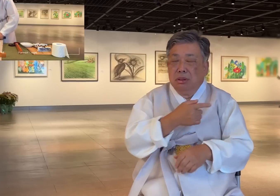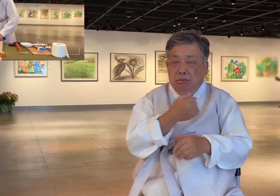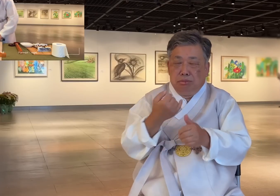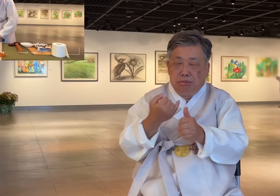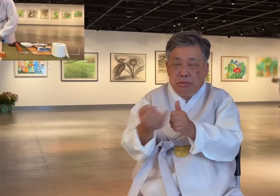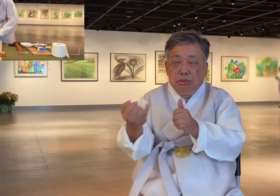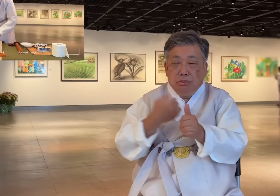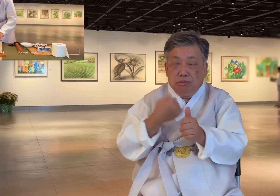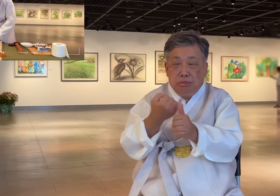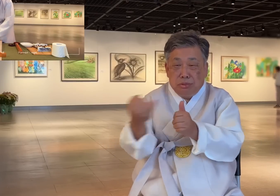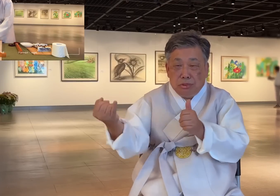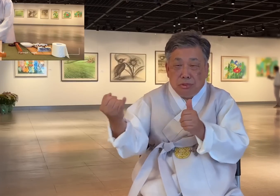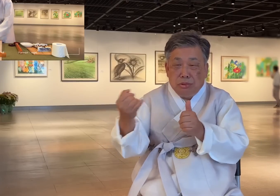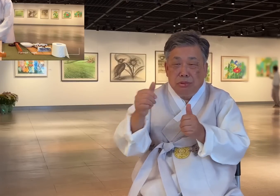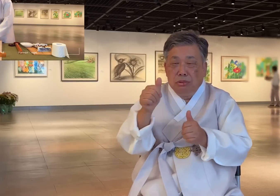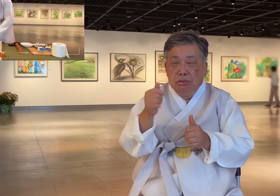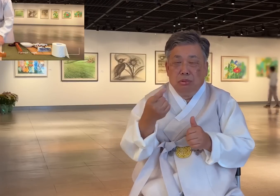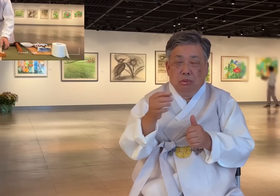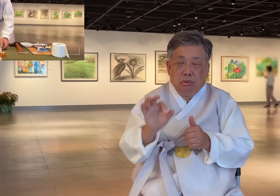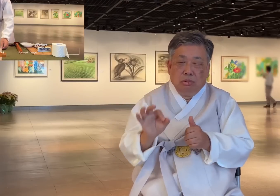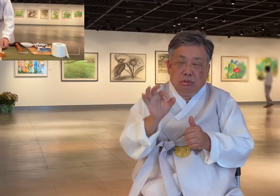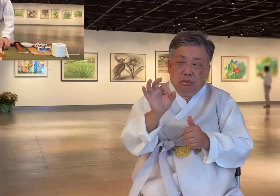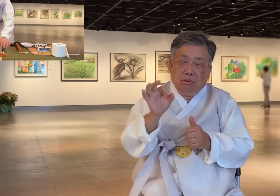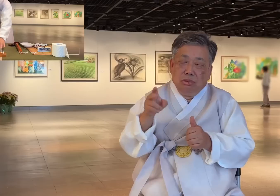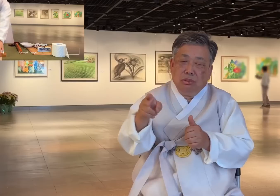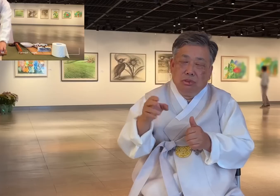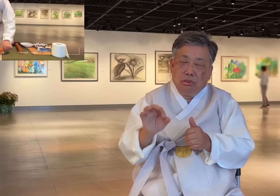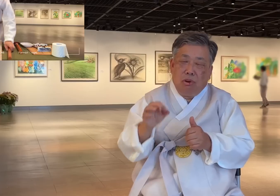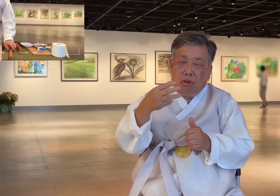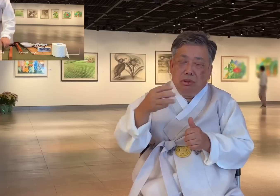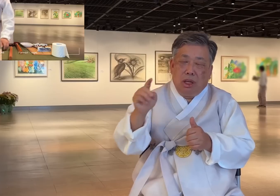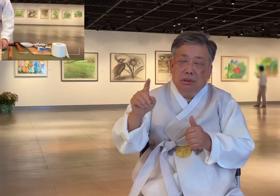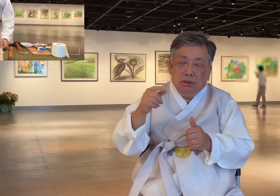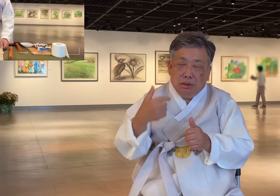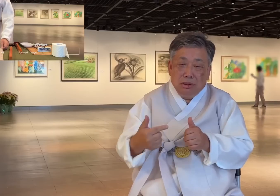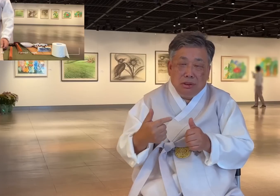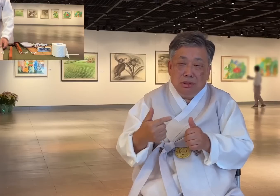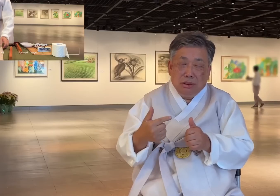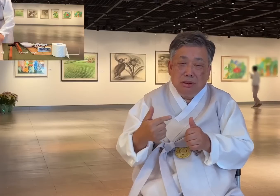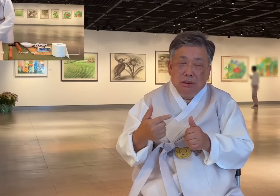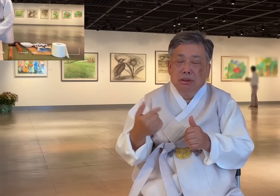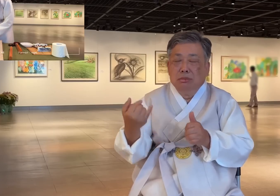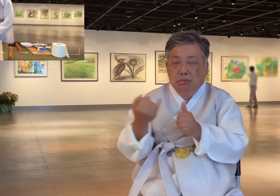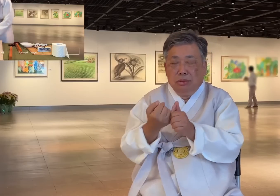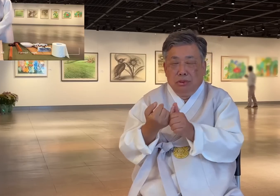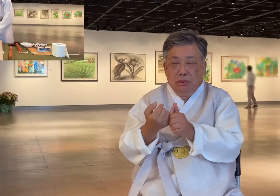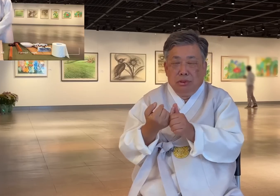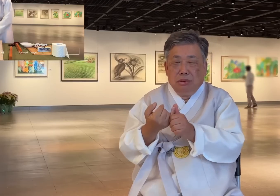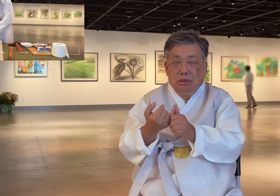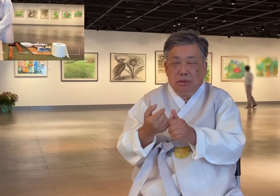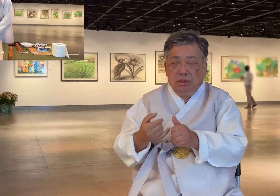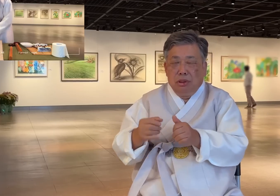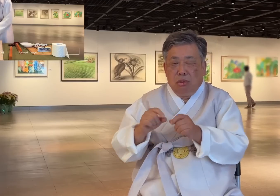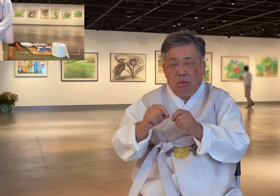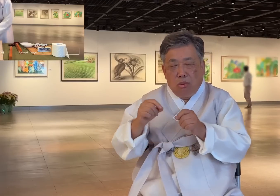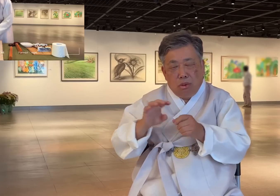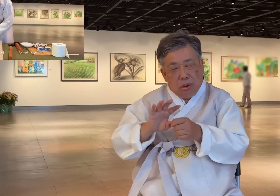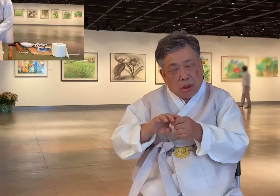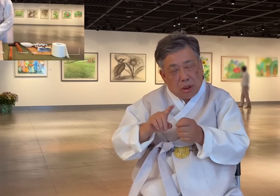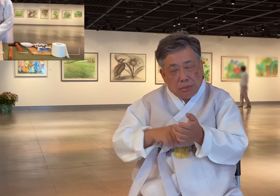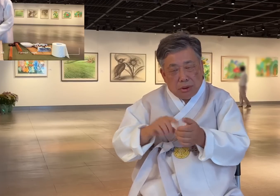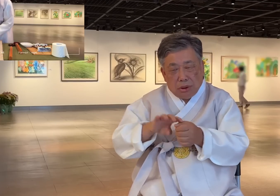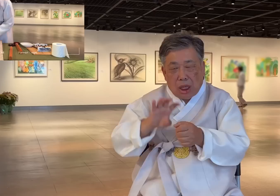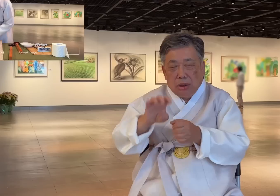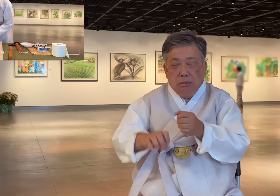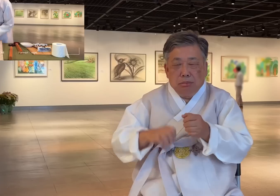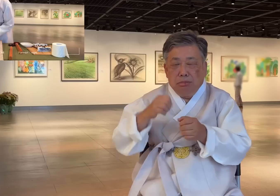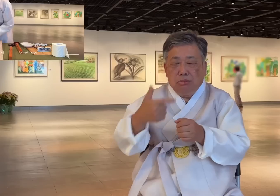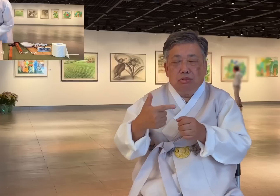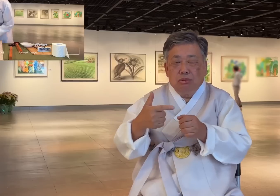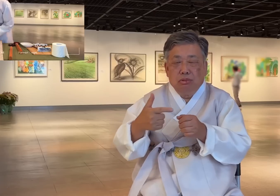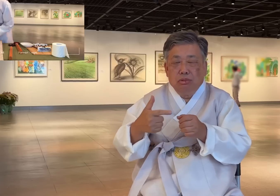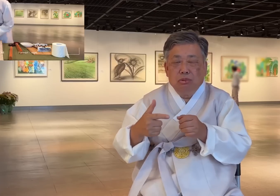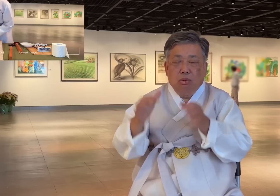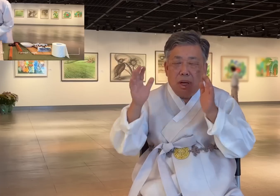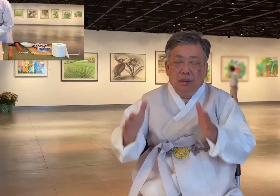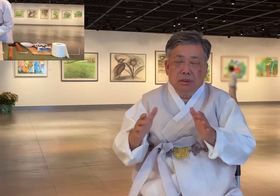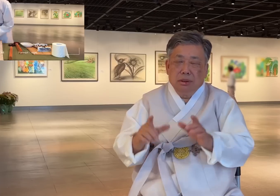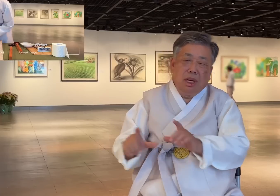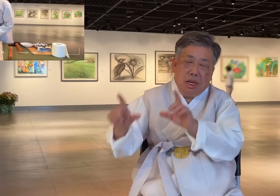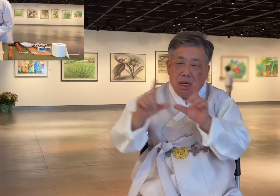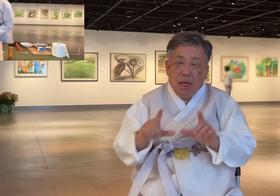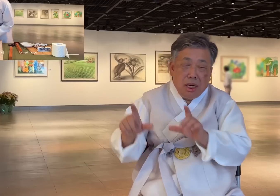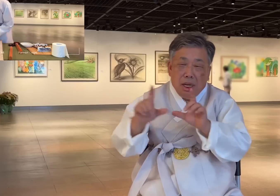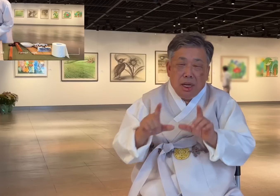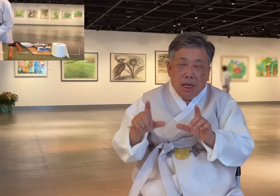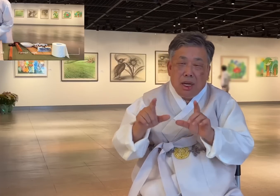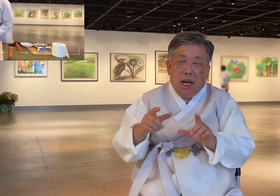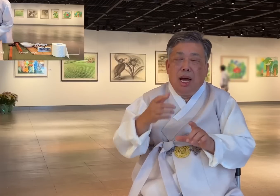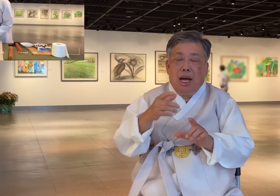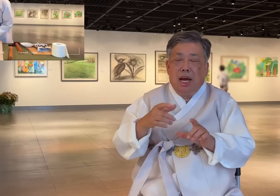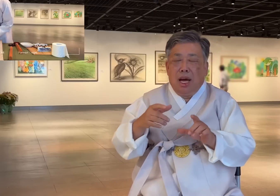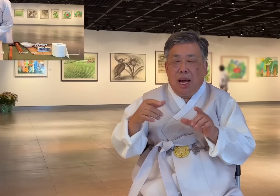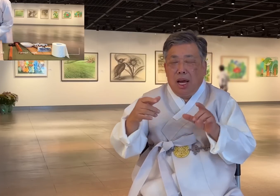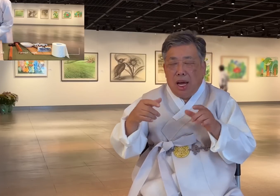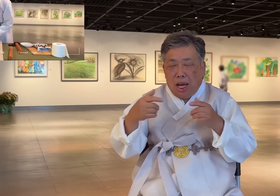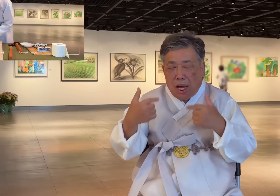I have always had a happy time